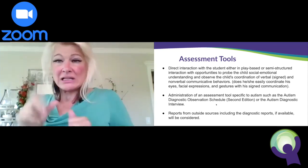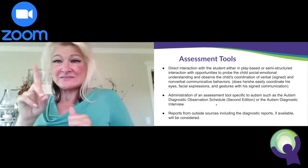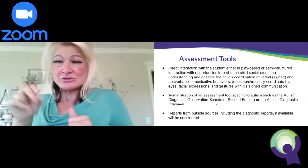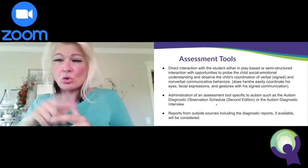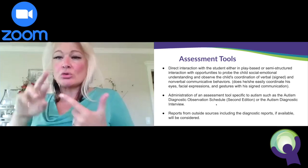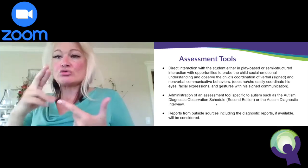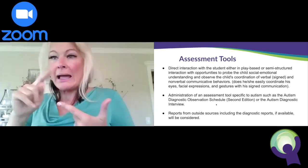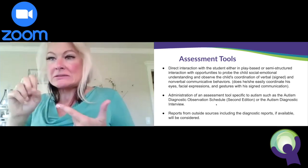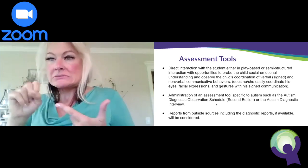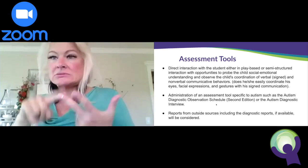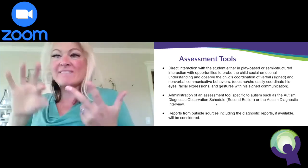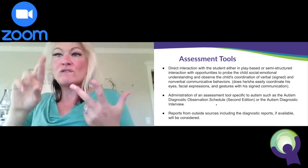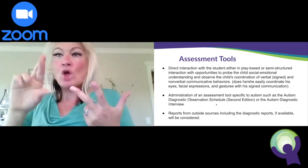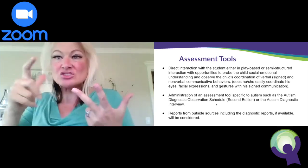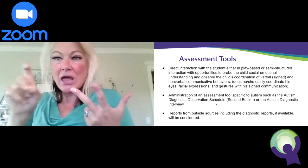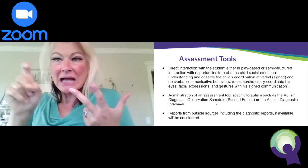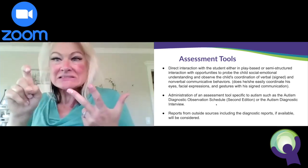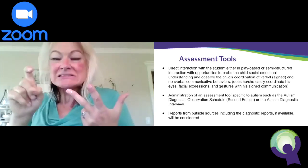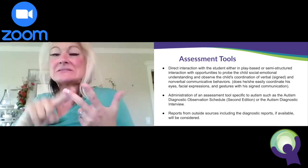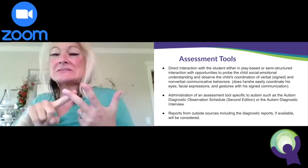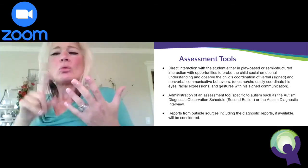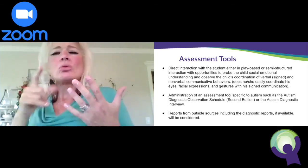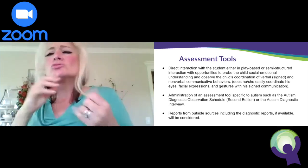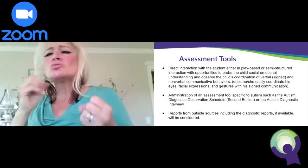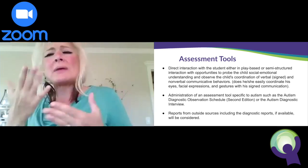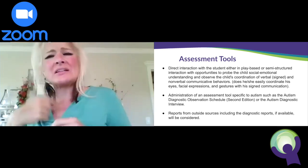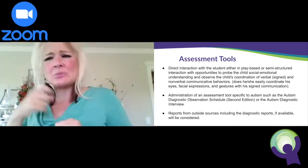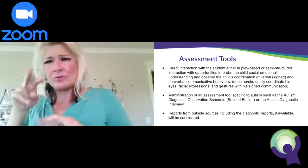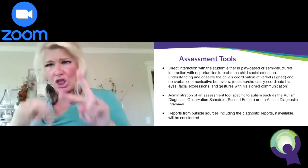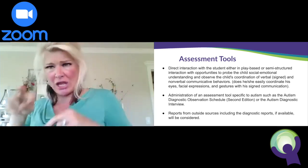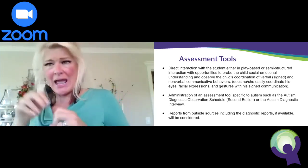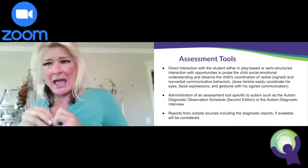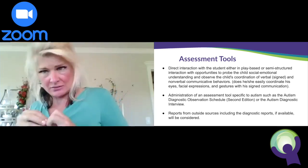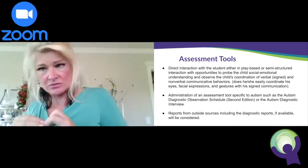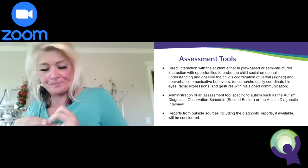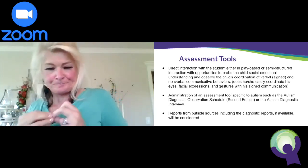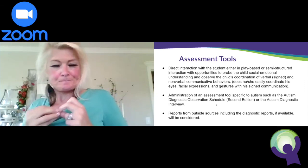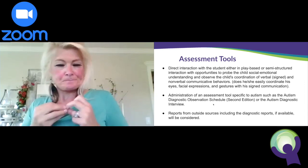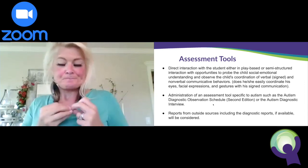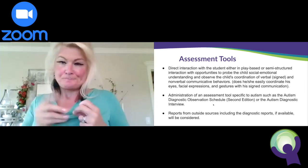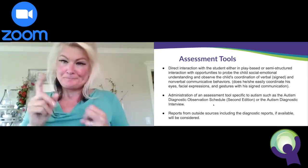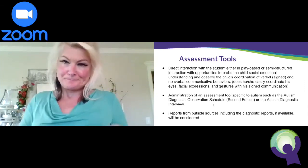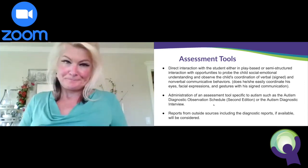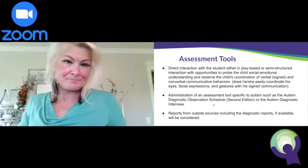their interactions, their diagnosis etc.